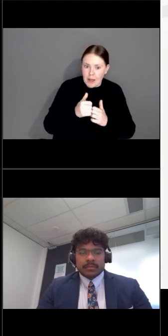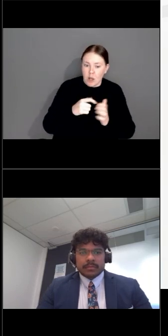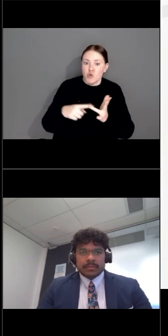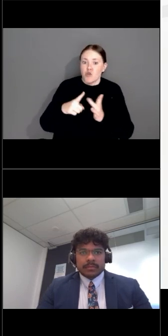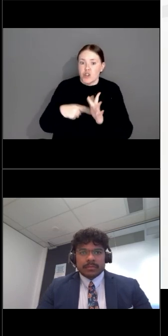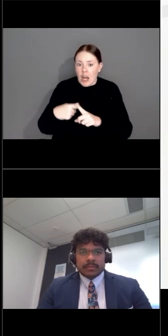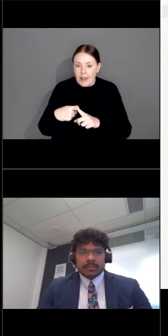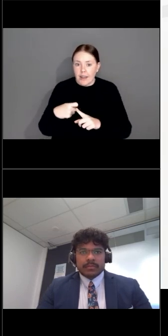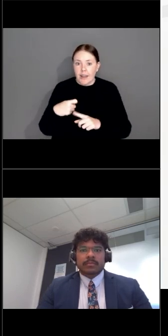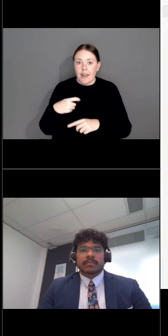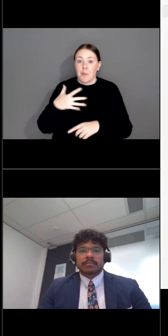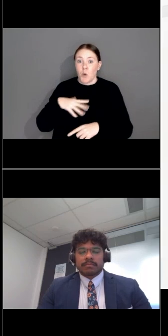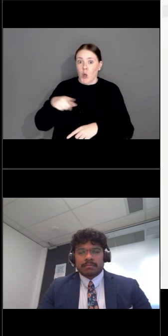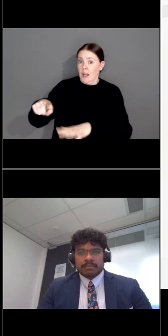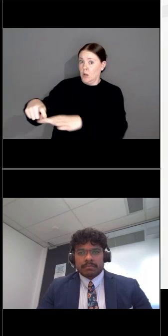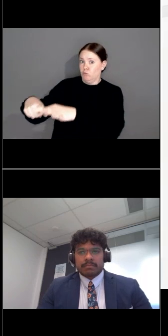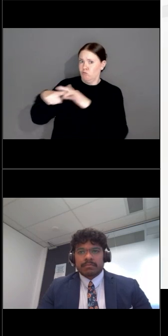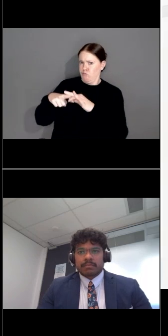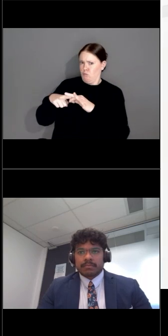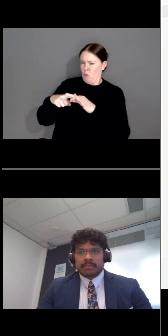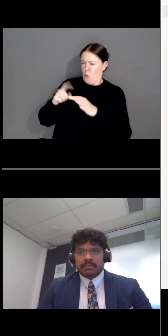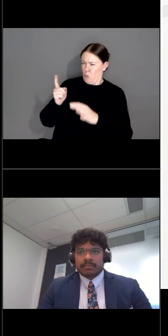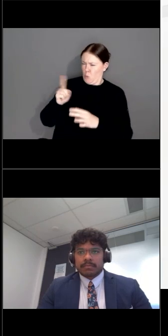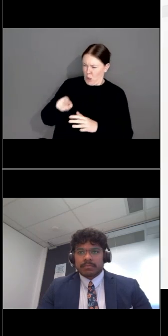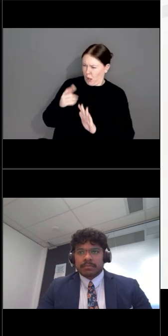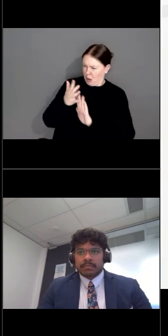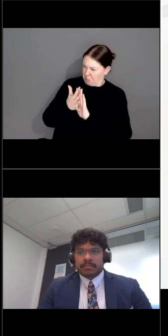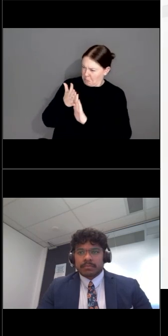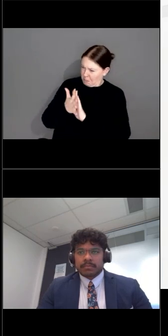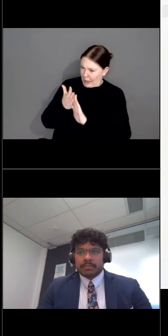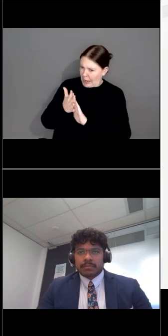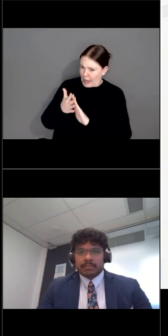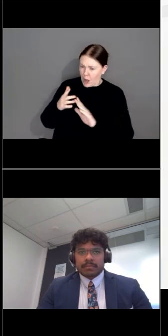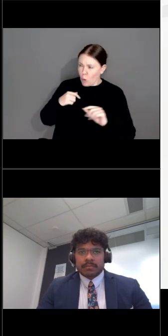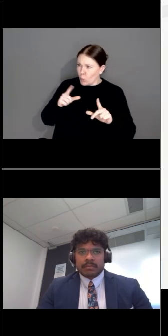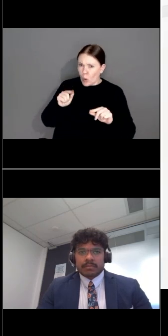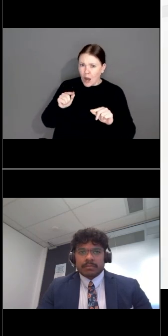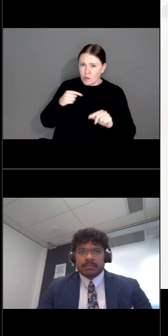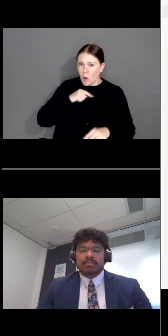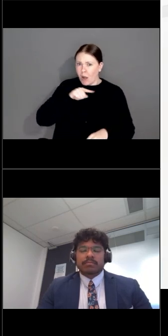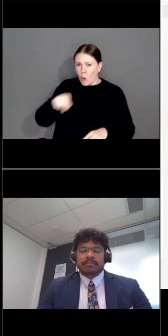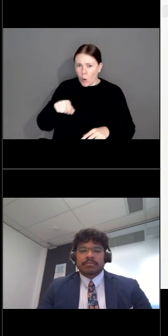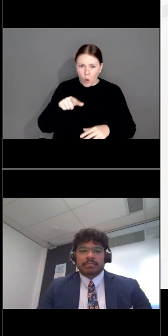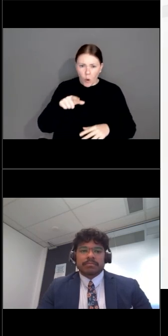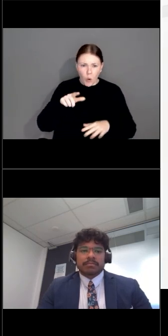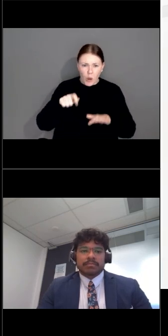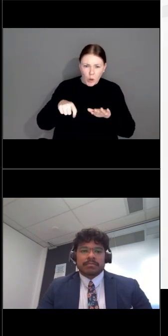question what does this mean what do I have to do when I come to court now you're probably thinking